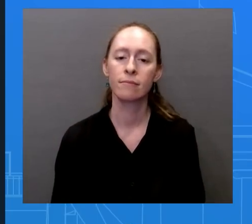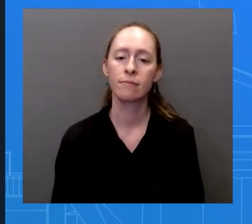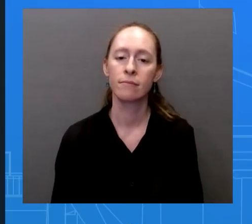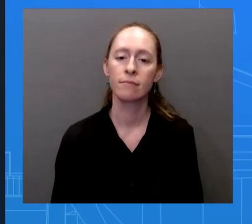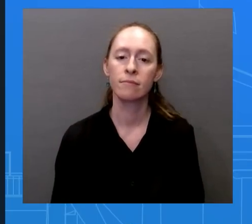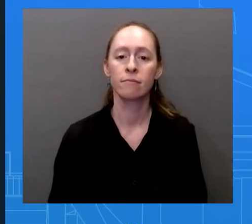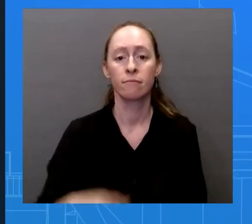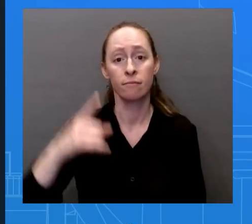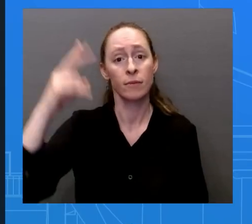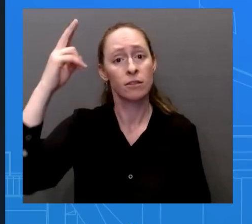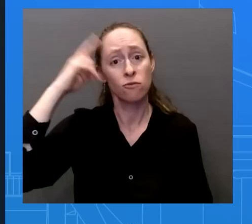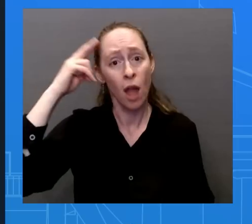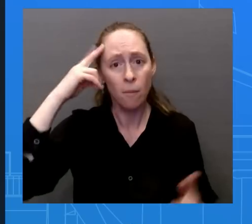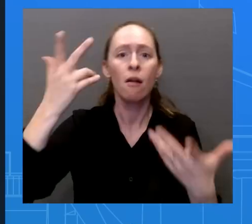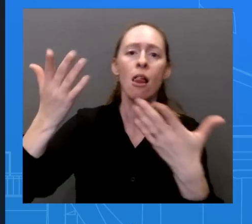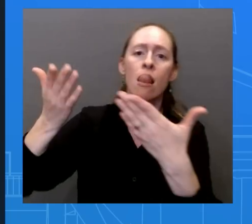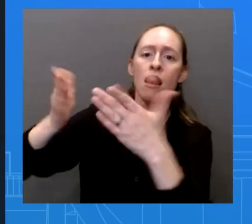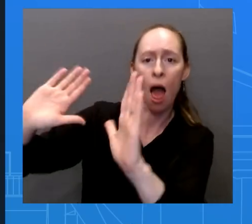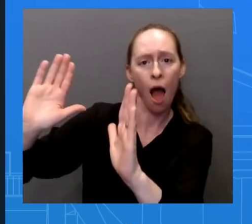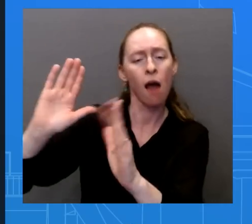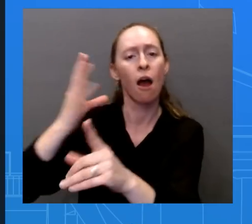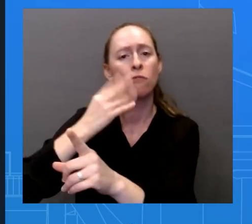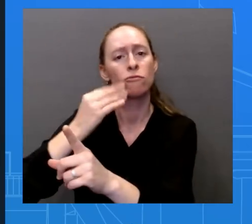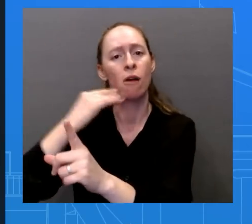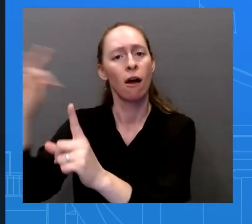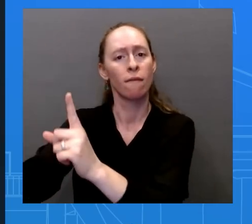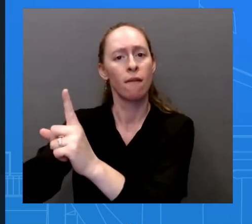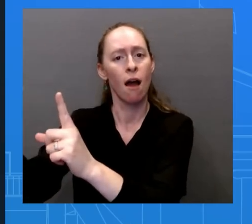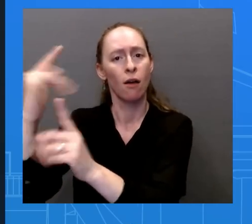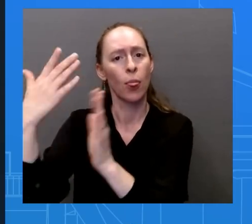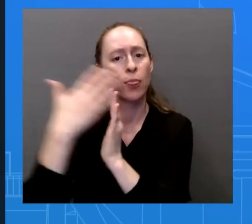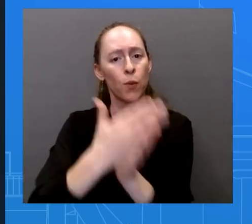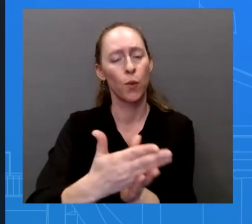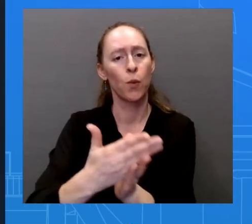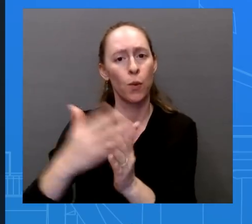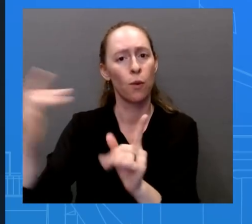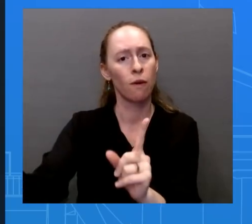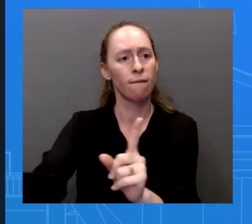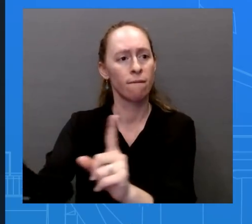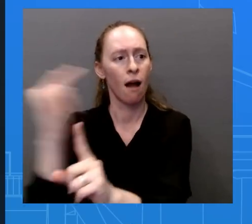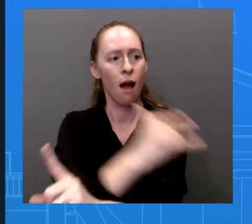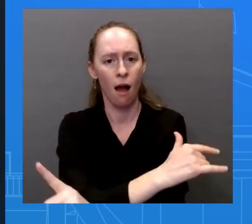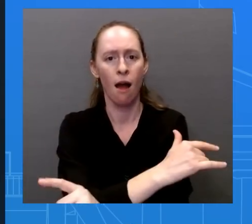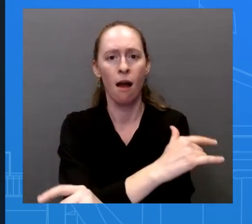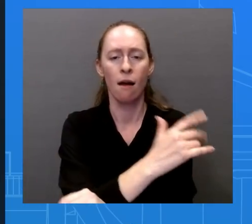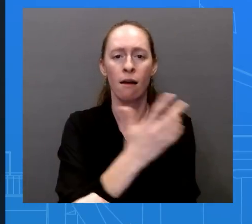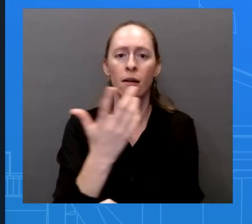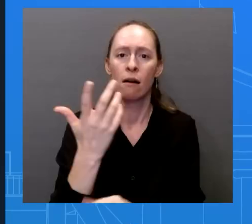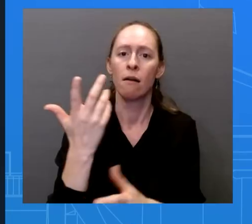That happened right there when the President was in the region. So, the President was the first to visit the region